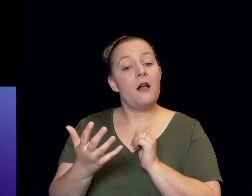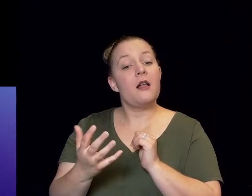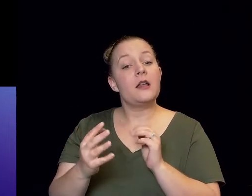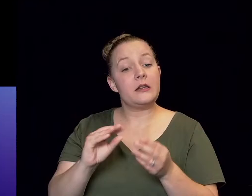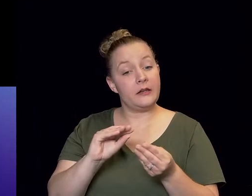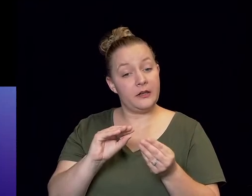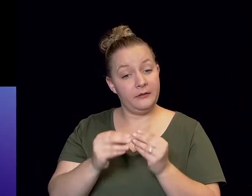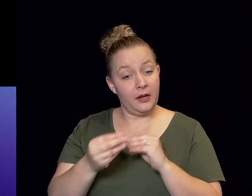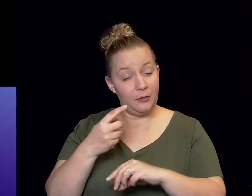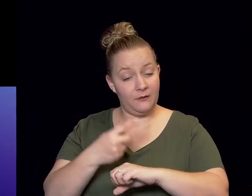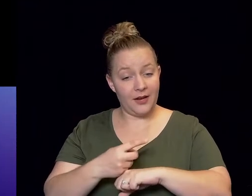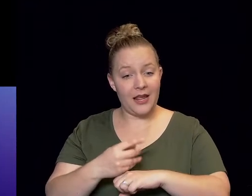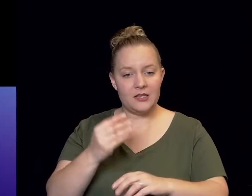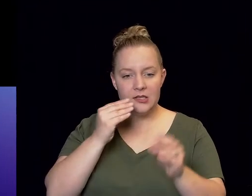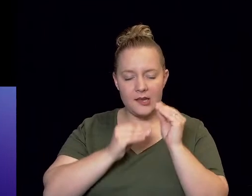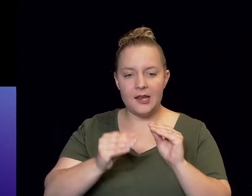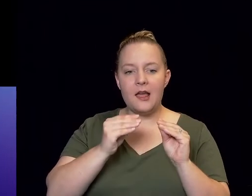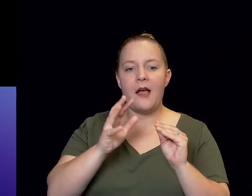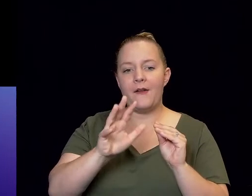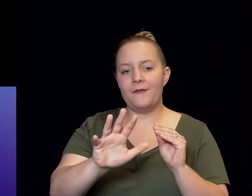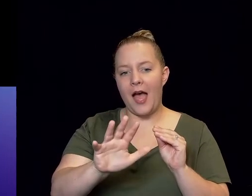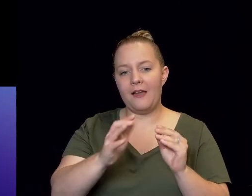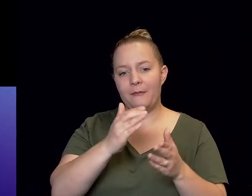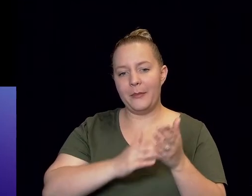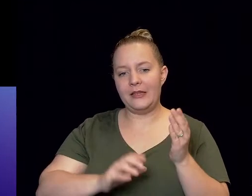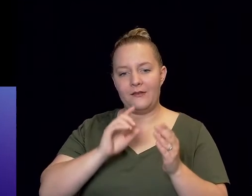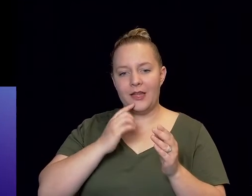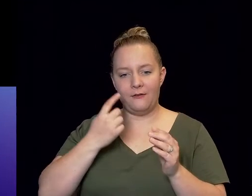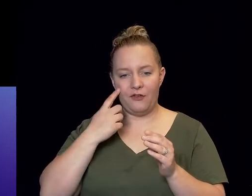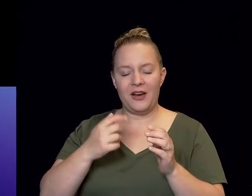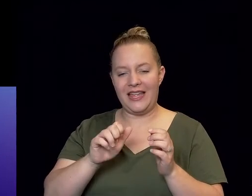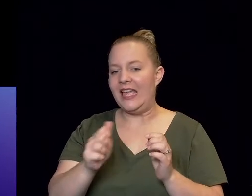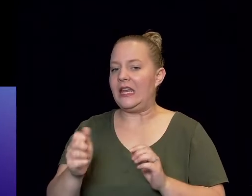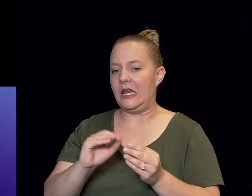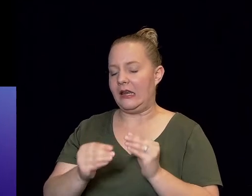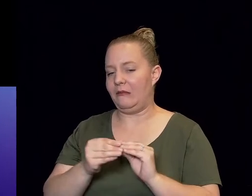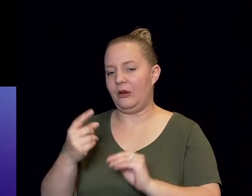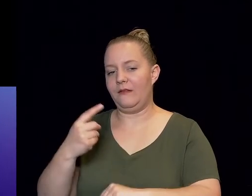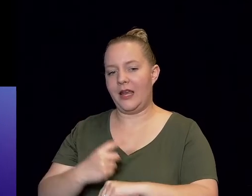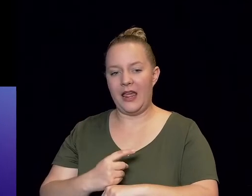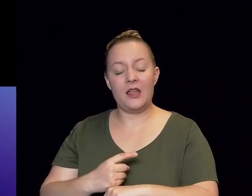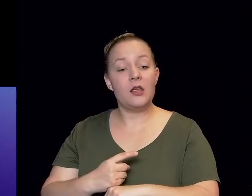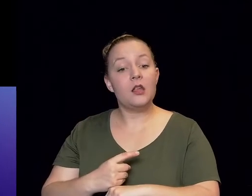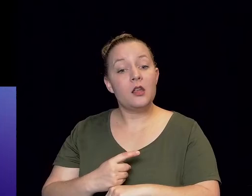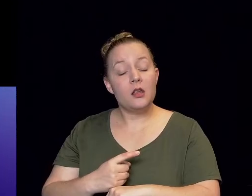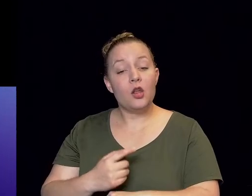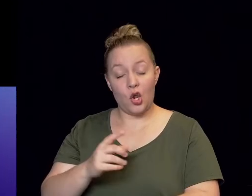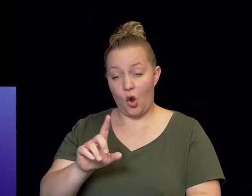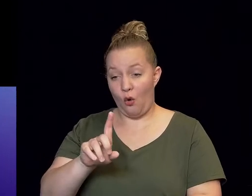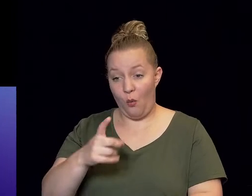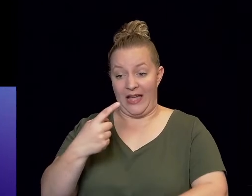candy for any number of days. So for each day, if I ate it for 1 day, I would 5 five pieces.